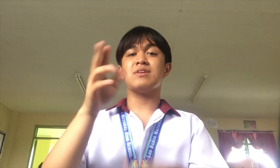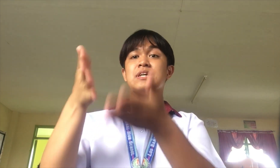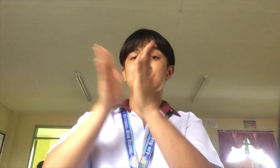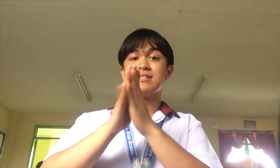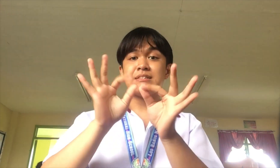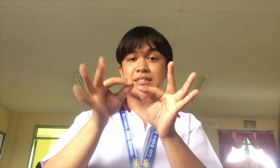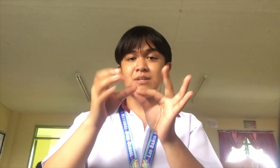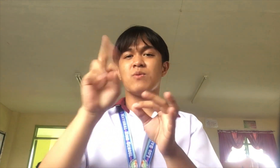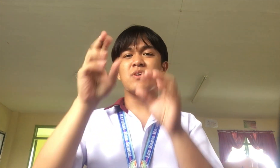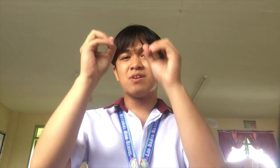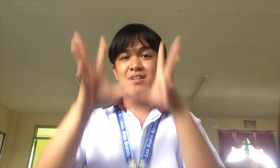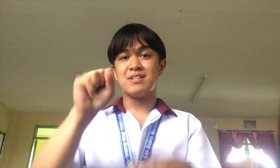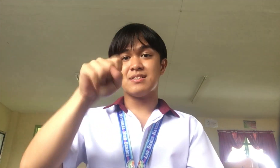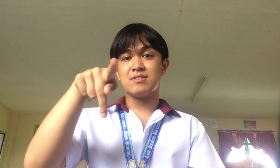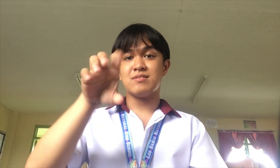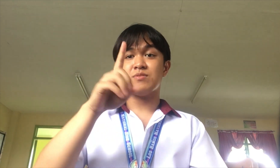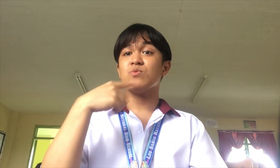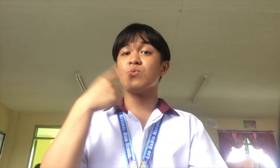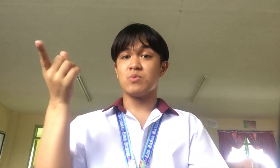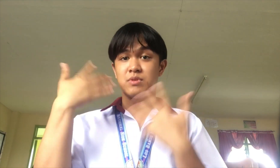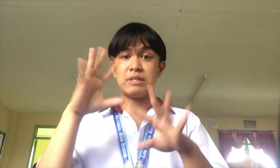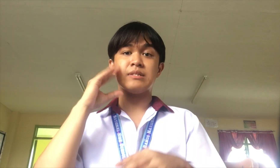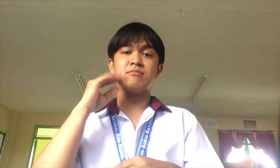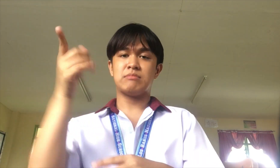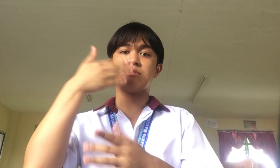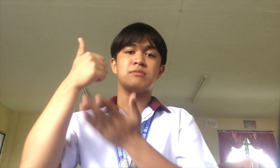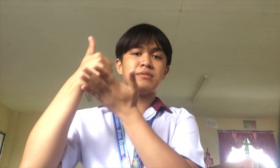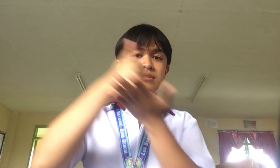or ask your interpreter or SPED teacher to help you since they know so many things to do about research